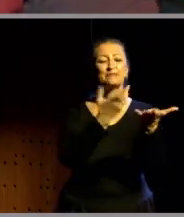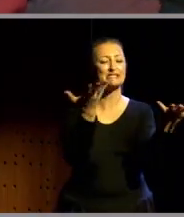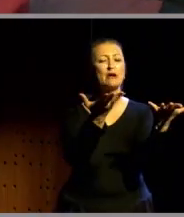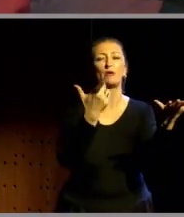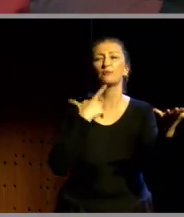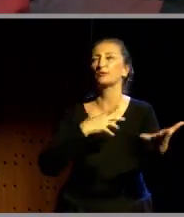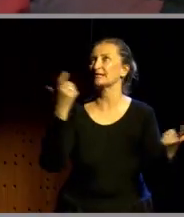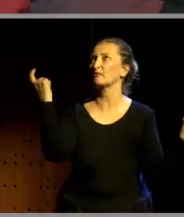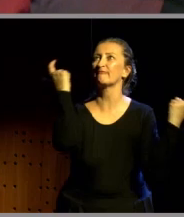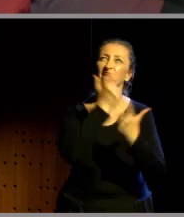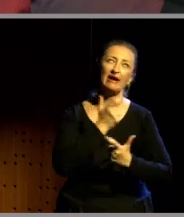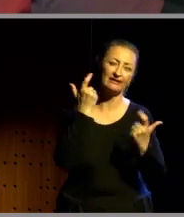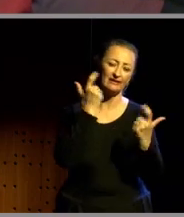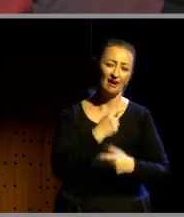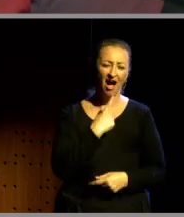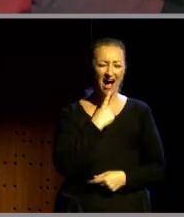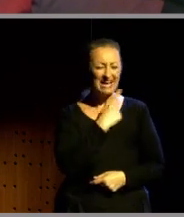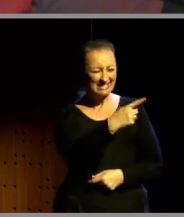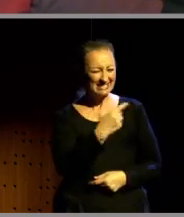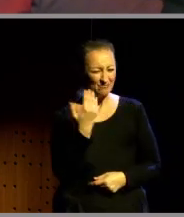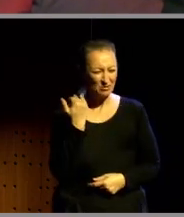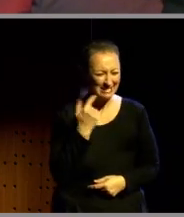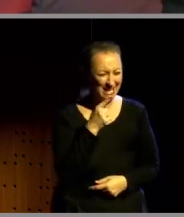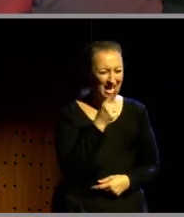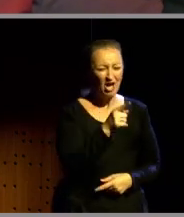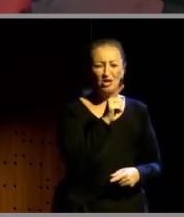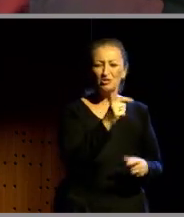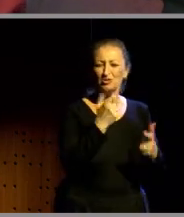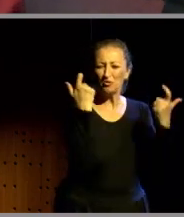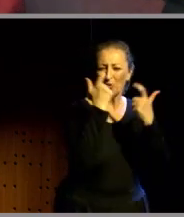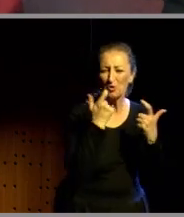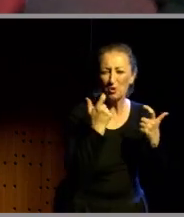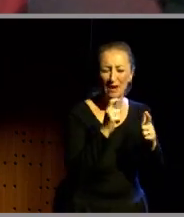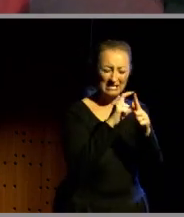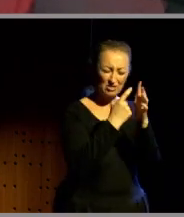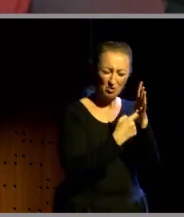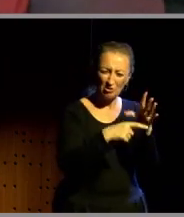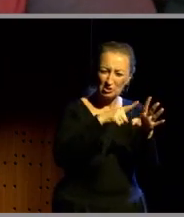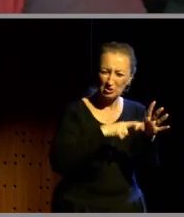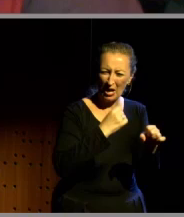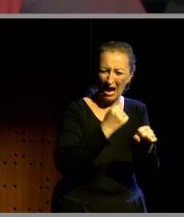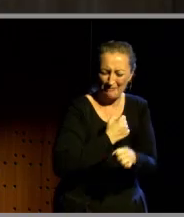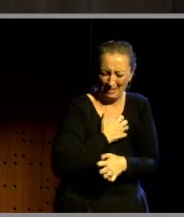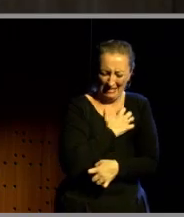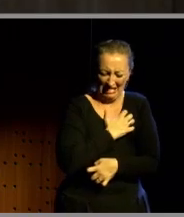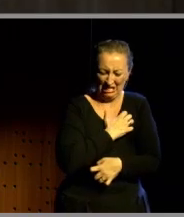your humour is so dry Uncle, you make me chafe. AUDIENCE: But his generosity and his ongoing